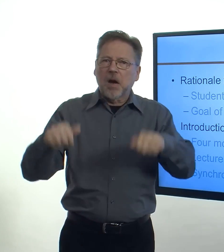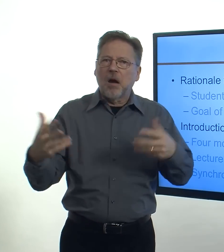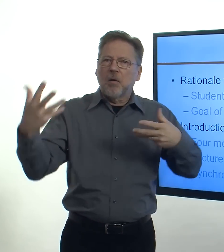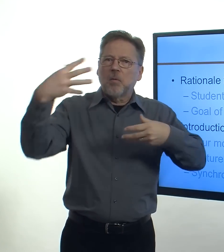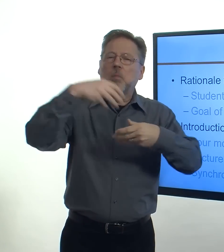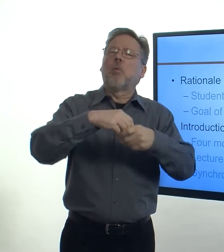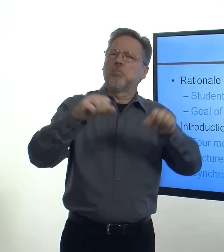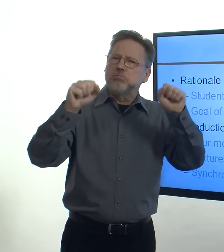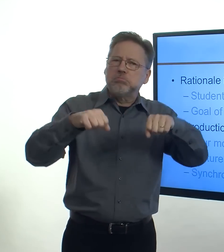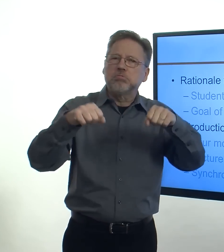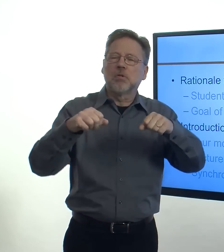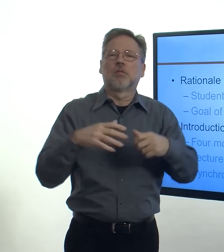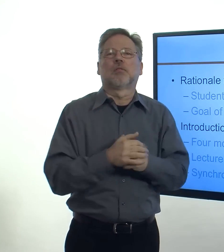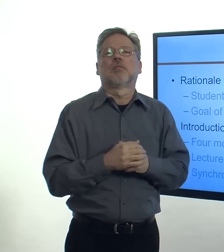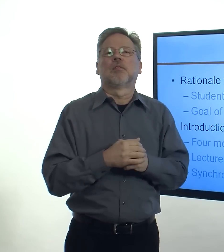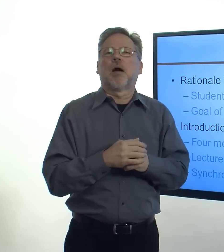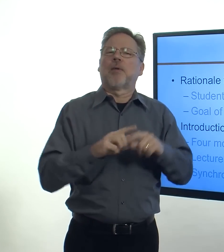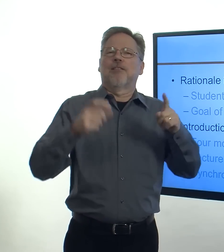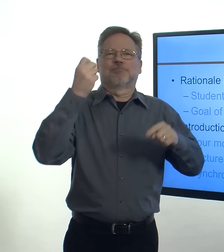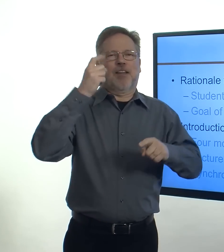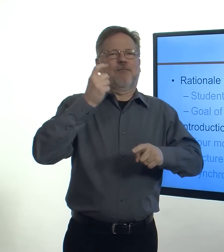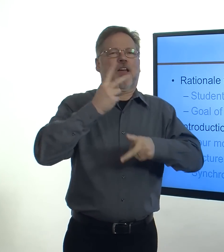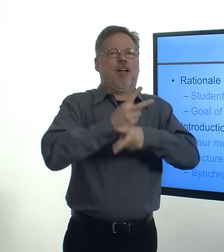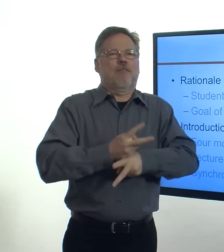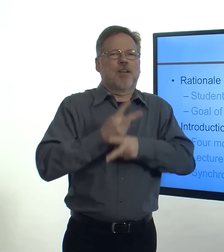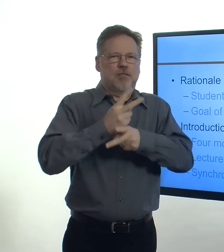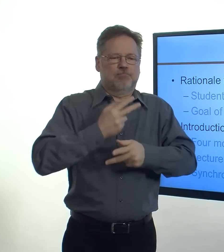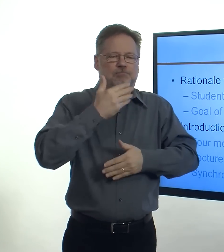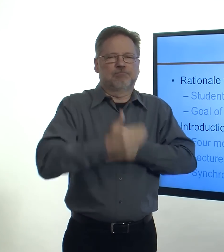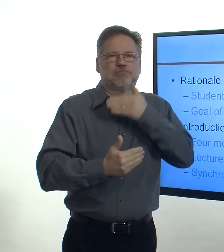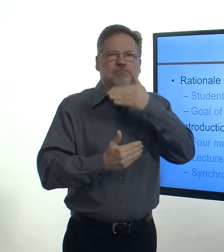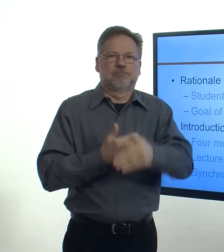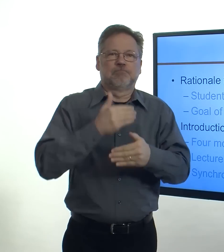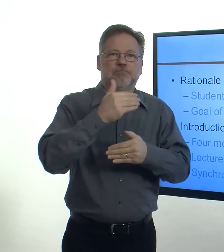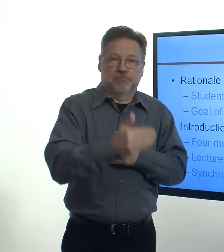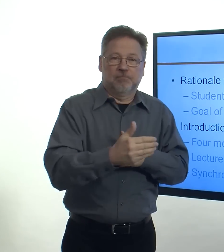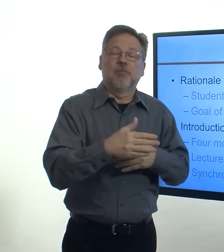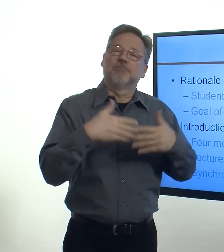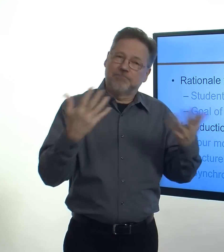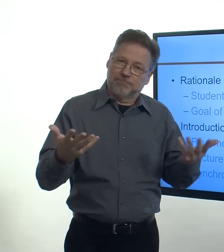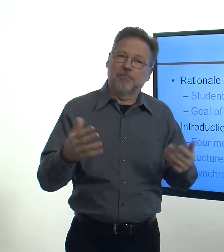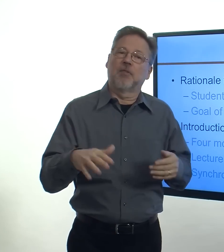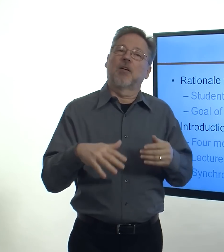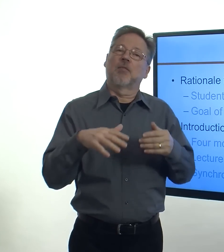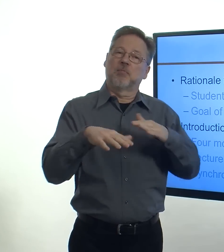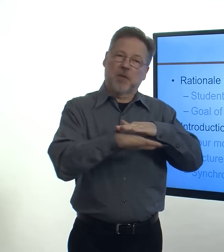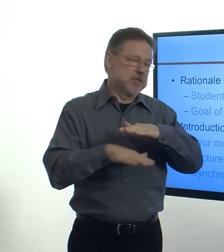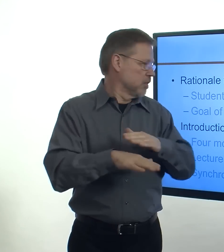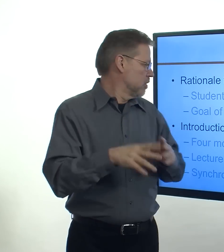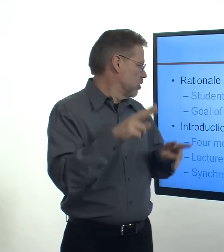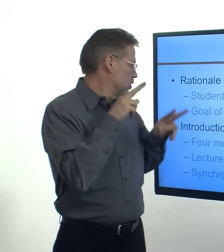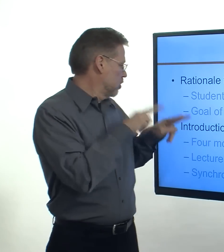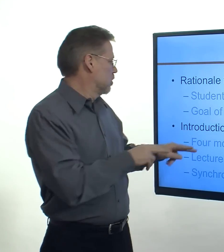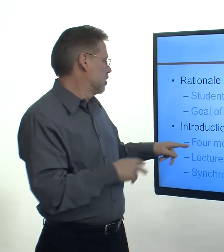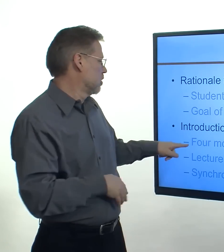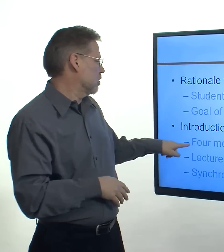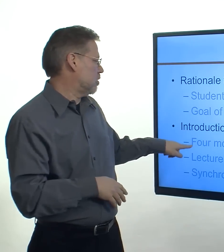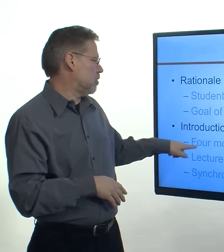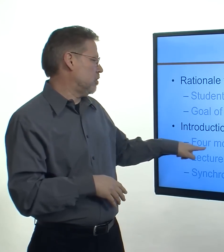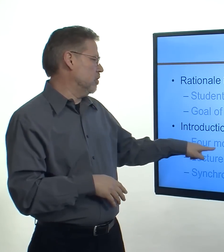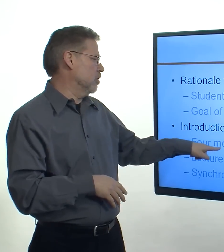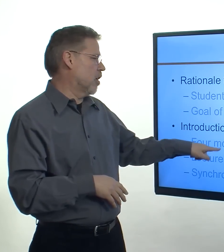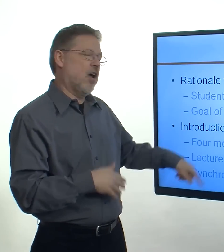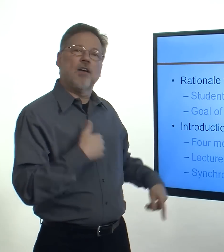included in the course. So, the sequence had to be carefully designed. Basically, the course